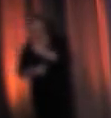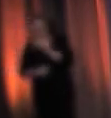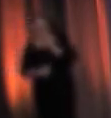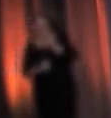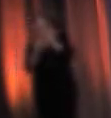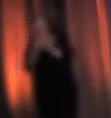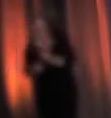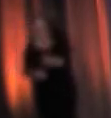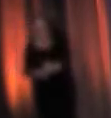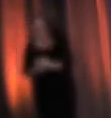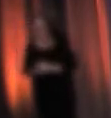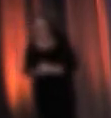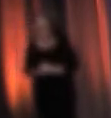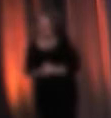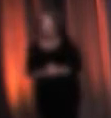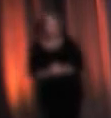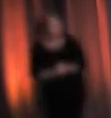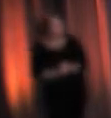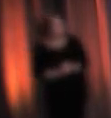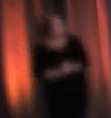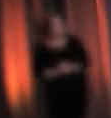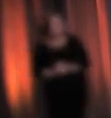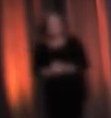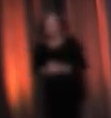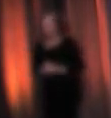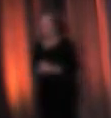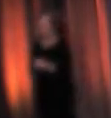Our thought experiment here has been in one respect an